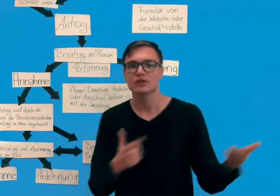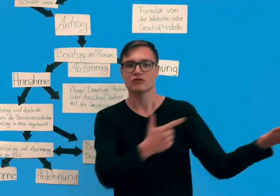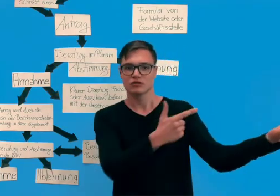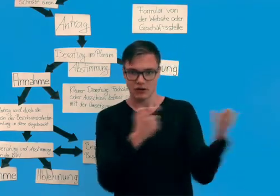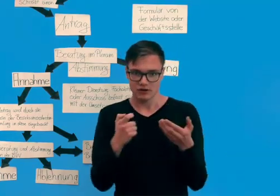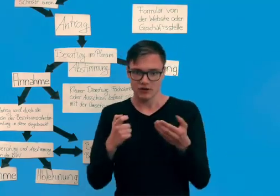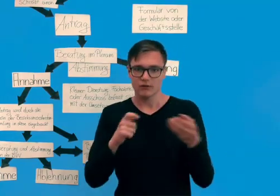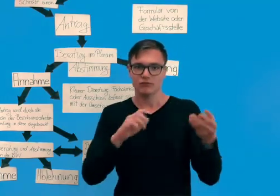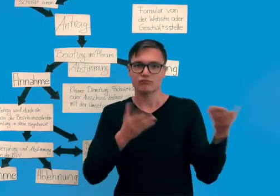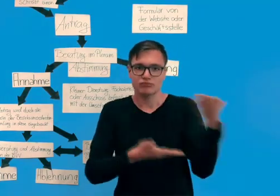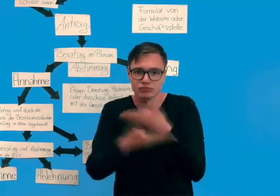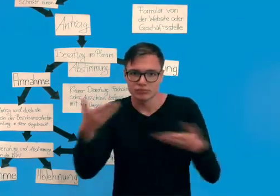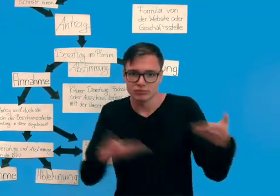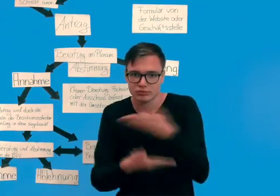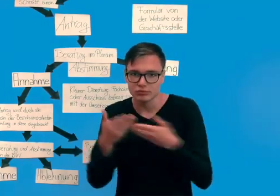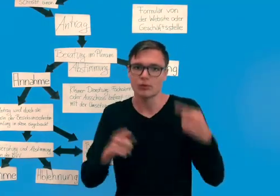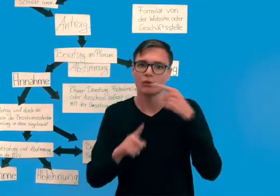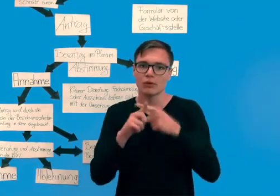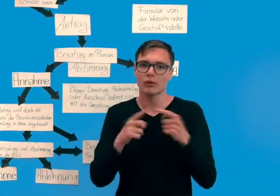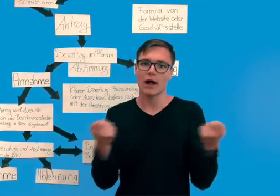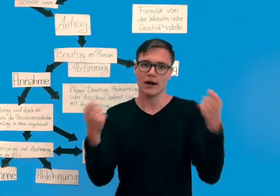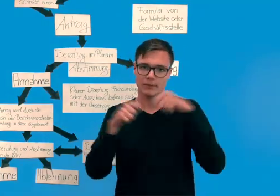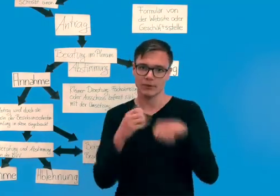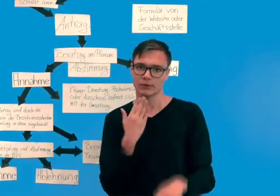This can then lead to a consultation in the committee and the recommendation for a resolution.